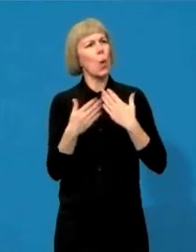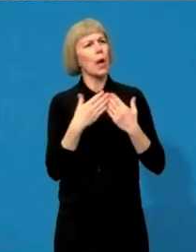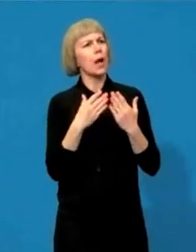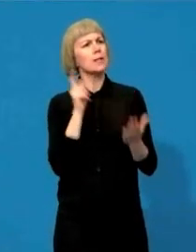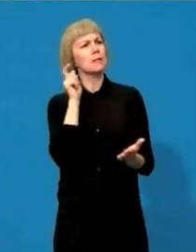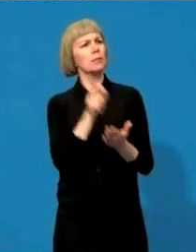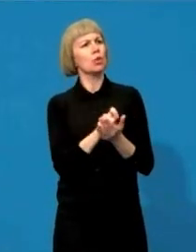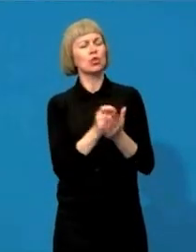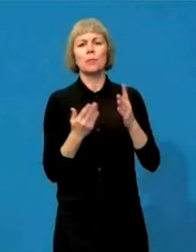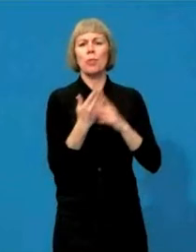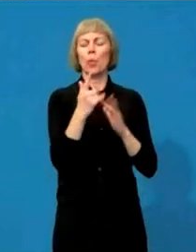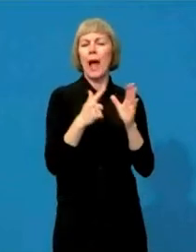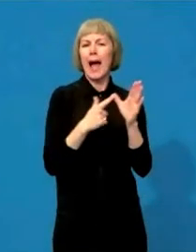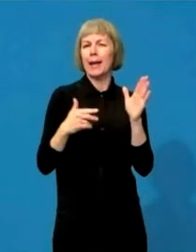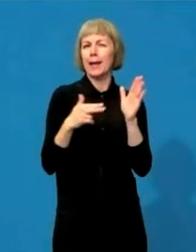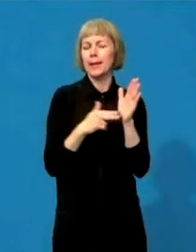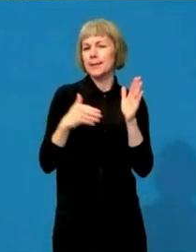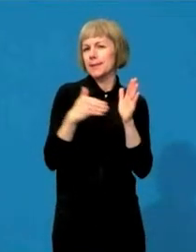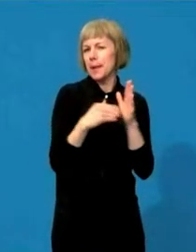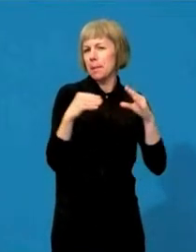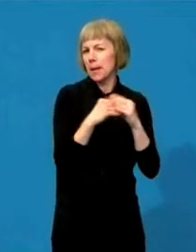And they - and he got a scholarship for 10,000 and when they asked him what he would